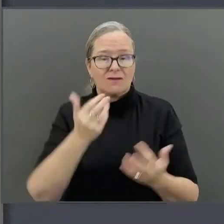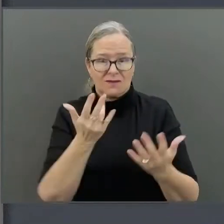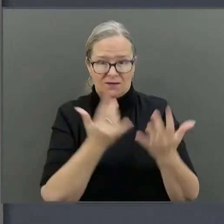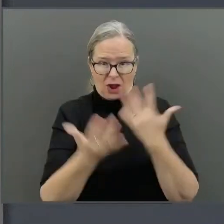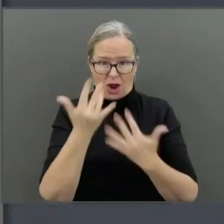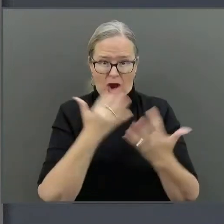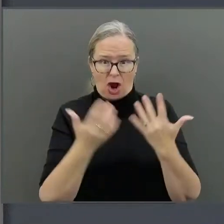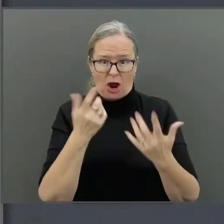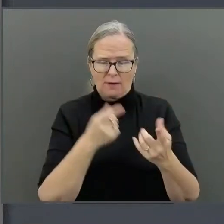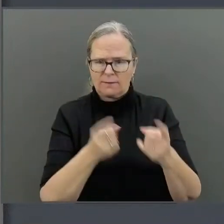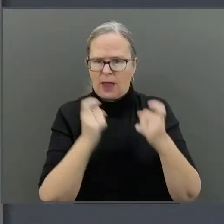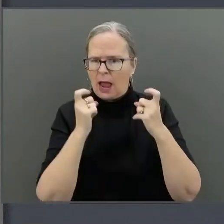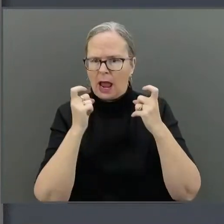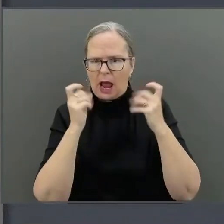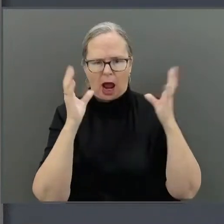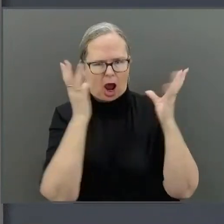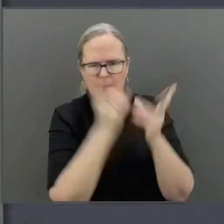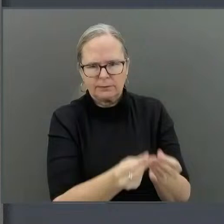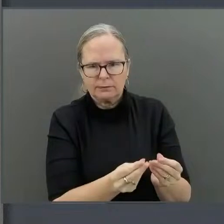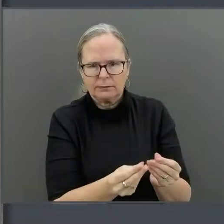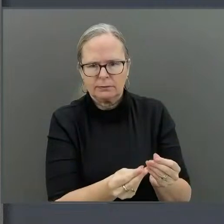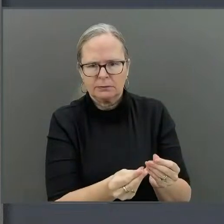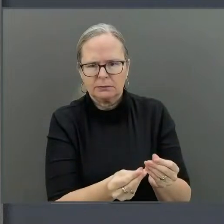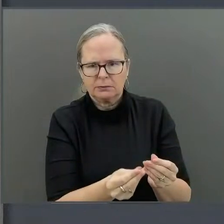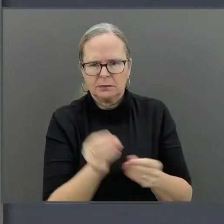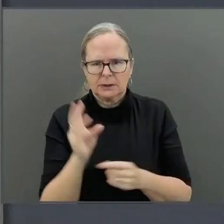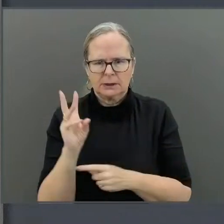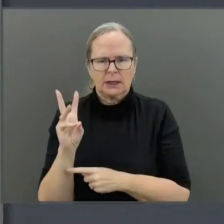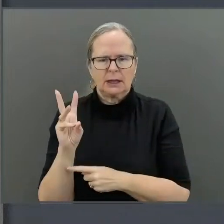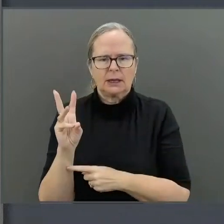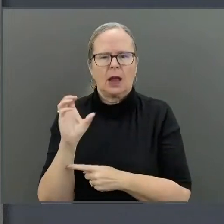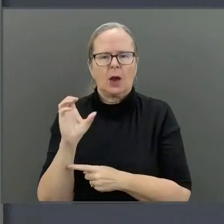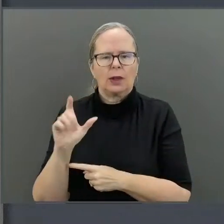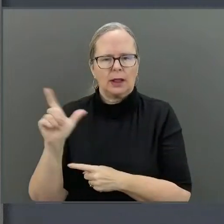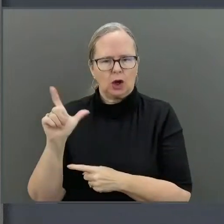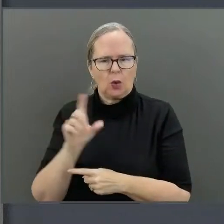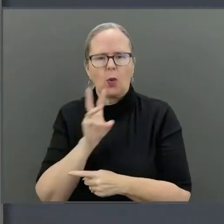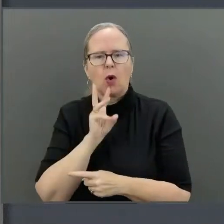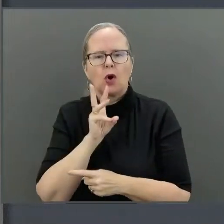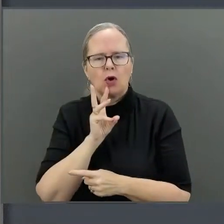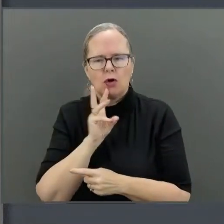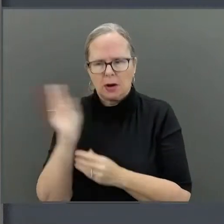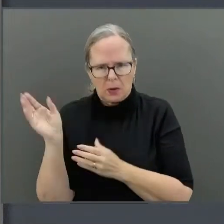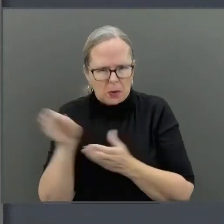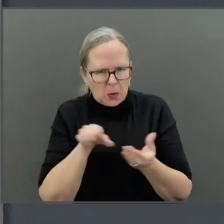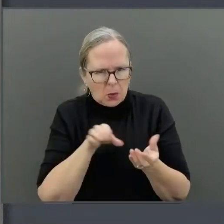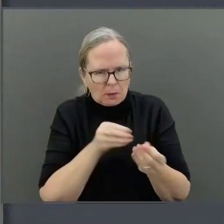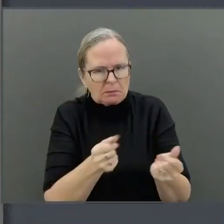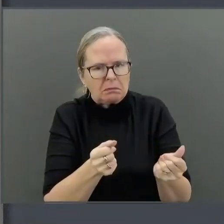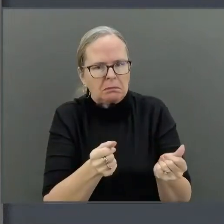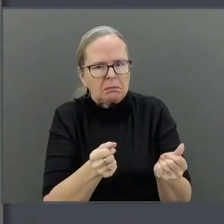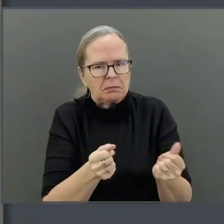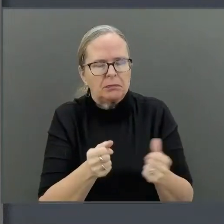businesses along McLoud trail that one used about 20,000 liters to be contained the fire department